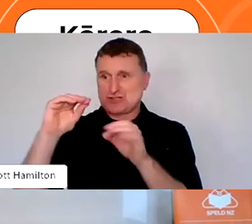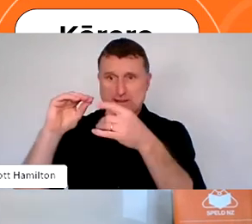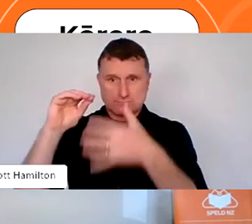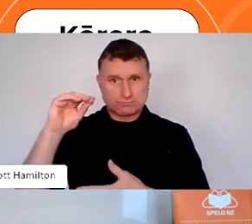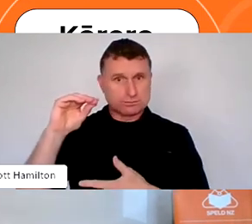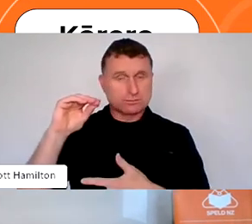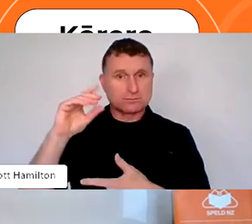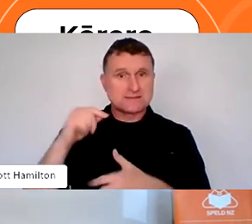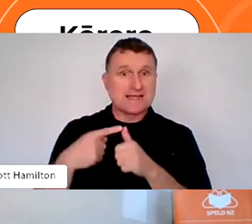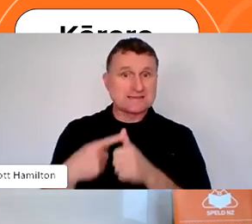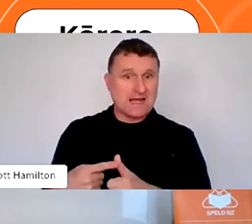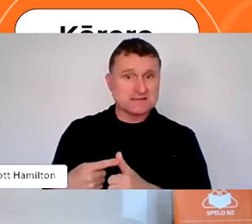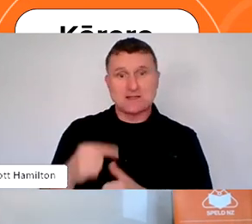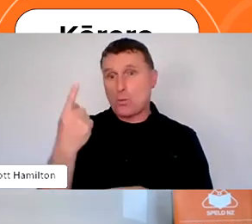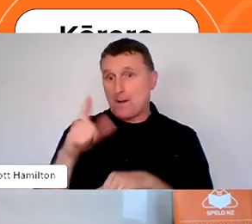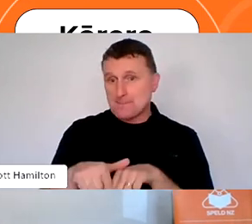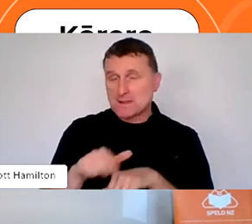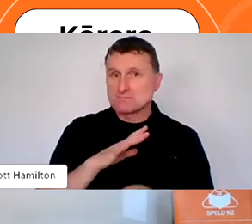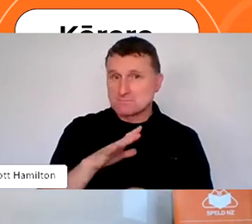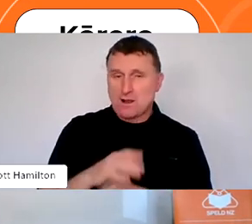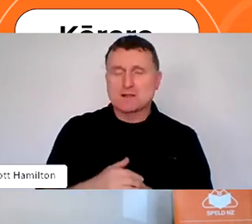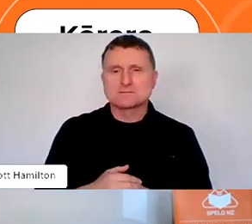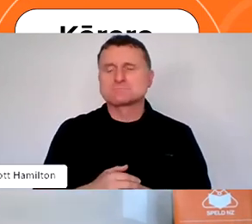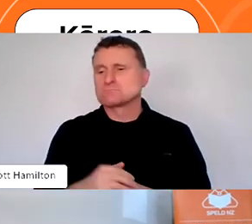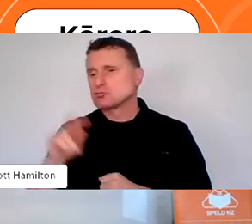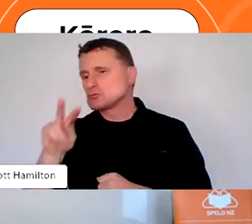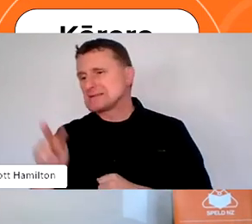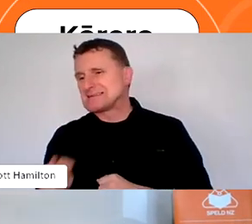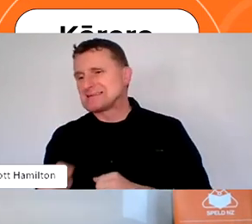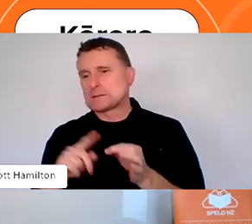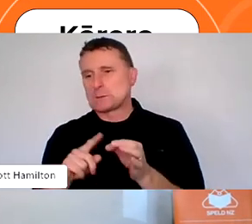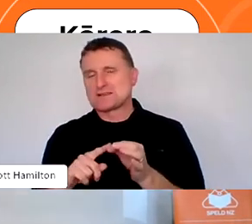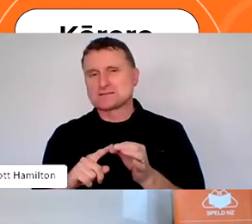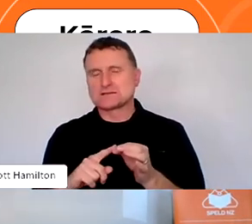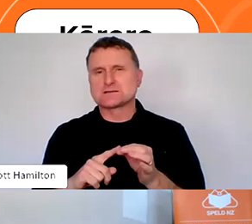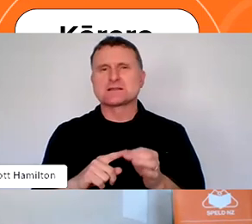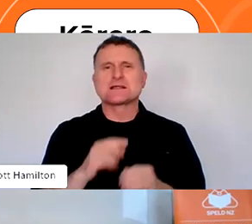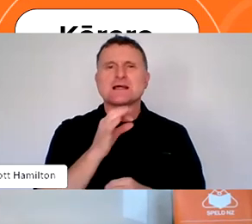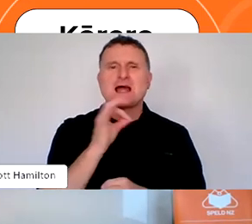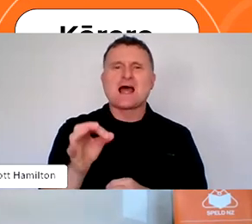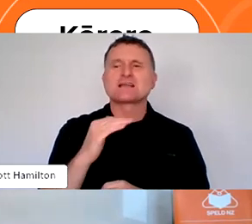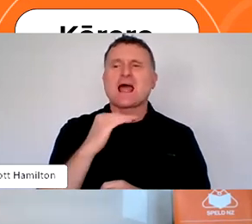a minute, because we're running out of time, that would be great. So the first question we have is, how much training or emphasis is